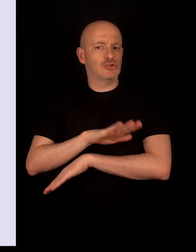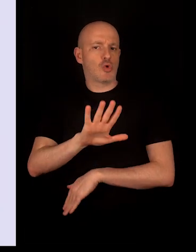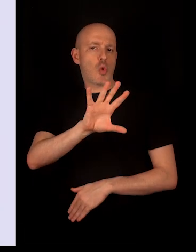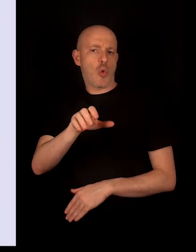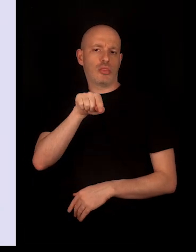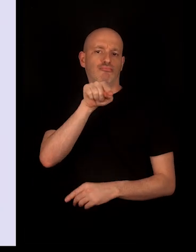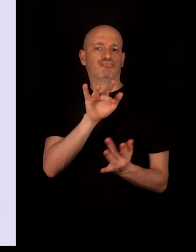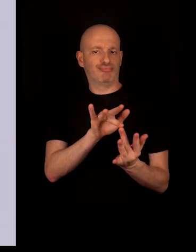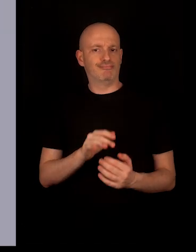in your country.